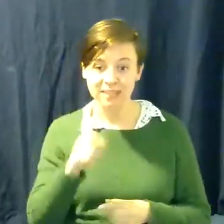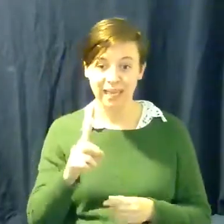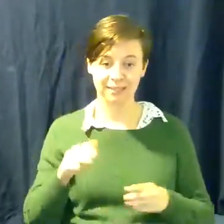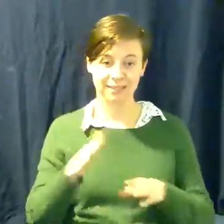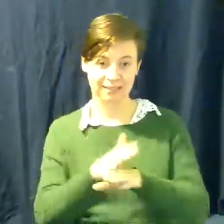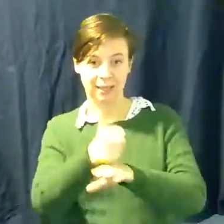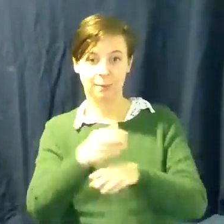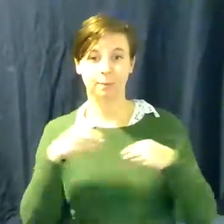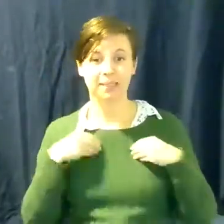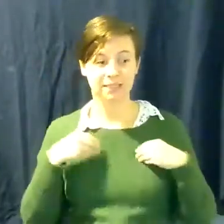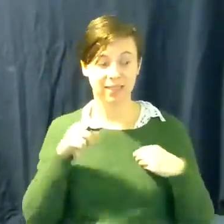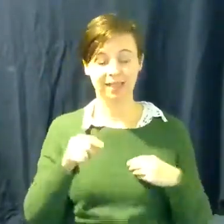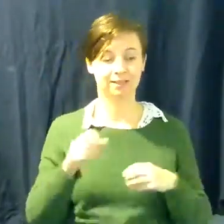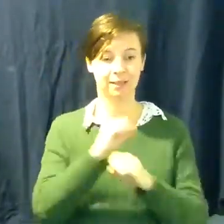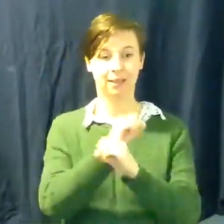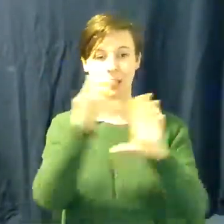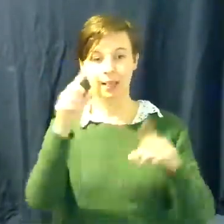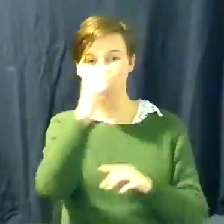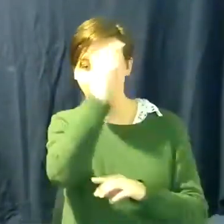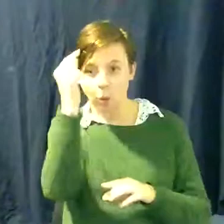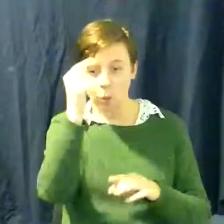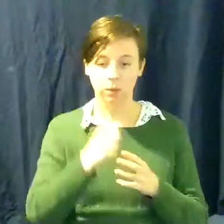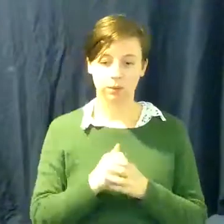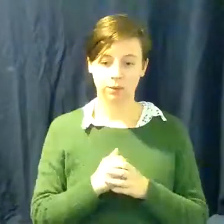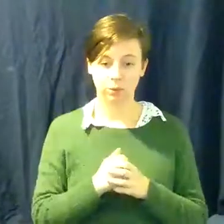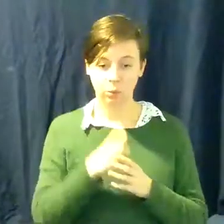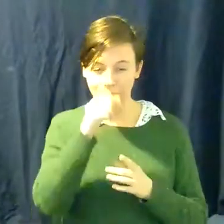that's something we could do. I think that's a great example, Karen, so